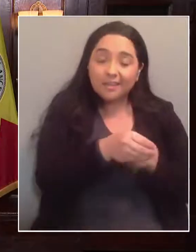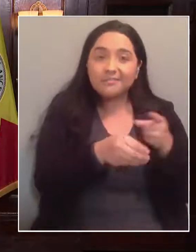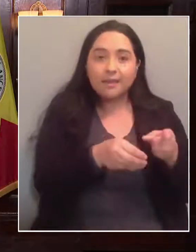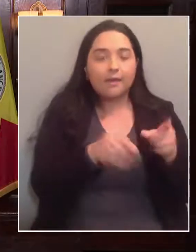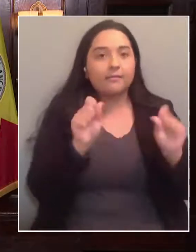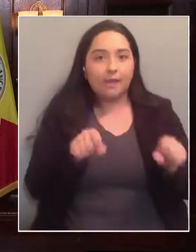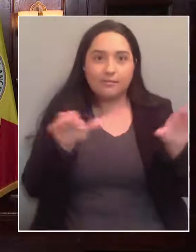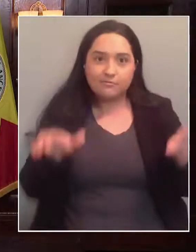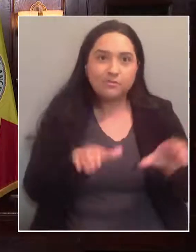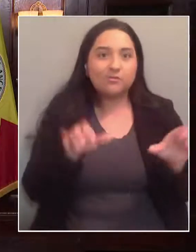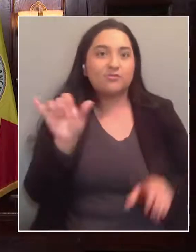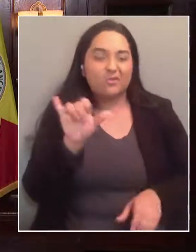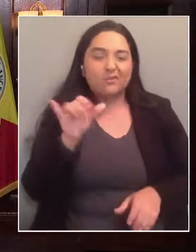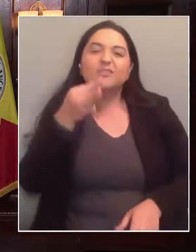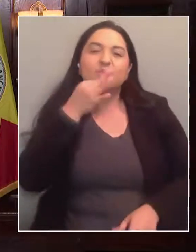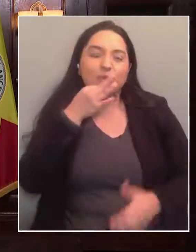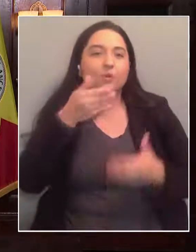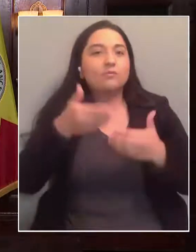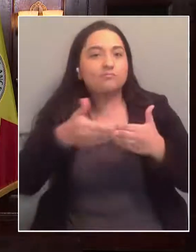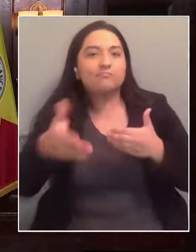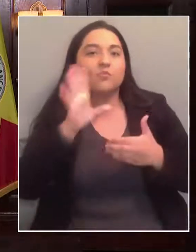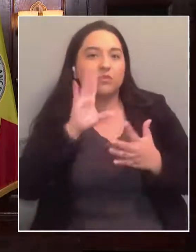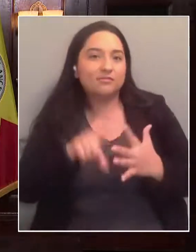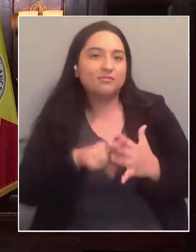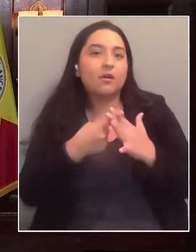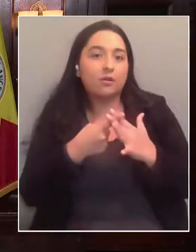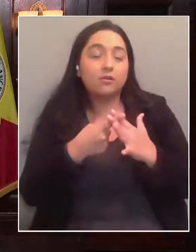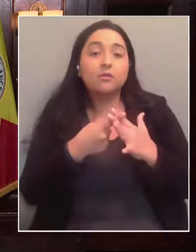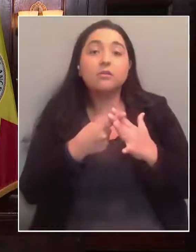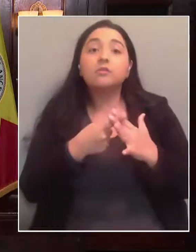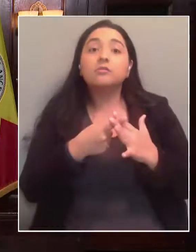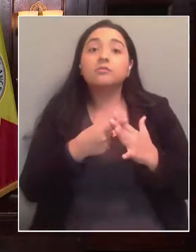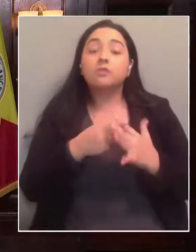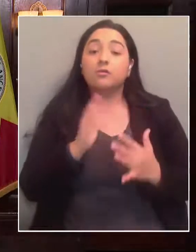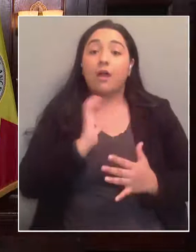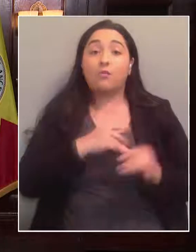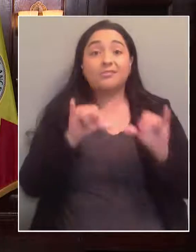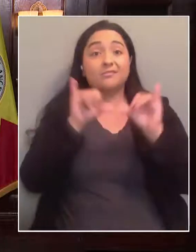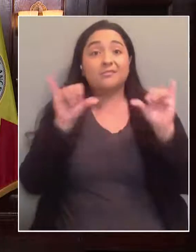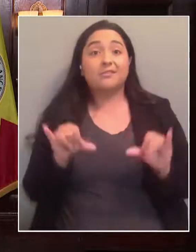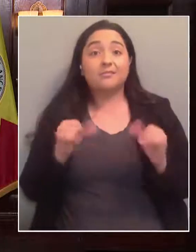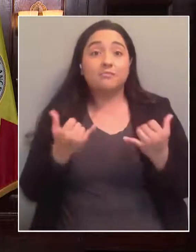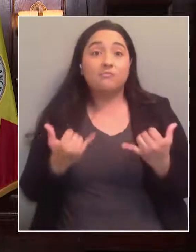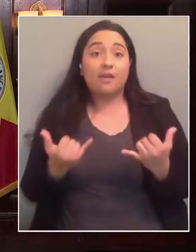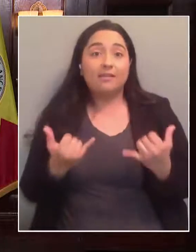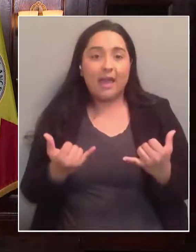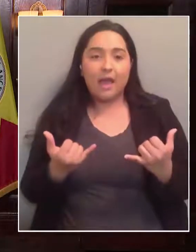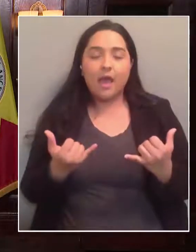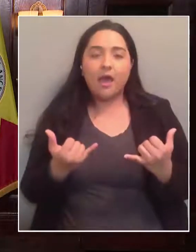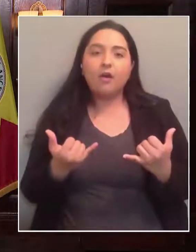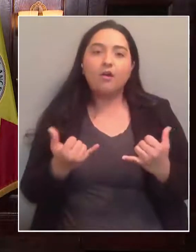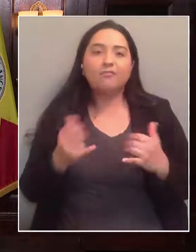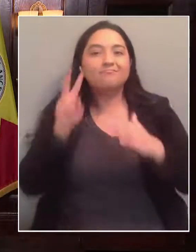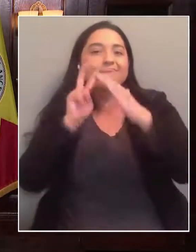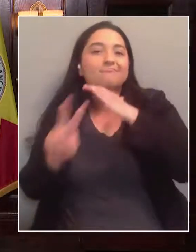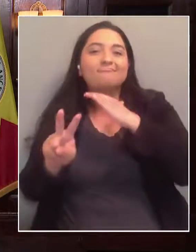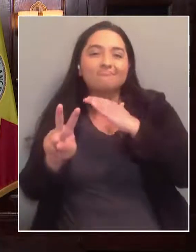SXL THAT WILL START SOON. SO THE SYSTEM THAT EXIST RIGHT NOW, EVERYBODY SAW THE SHORTCOMINGS. IT'S A QUICK TURN AROUND AND